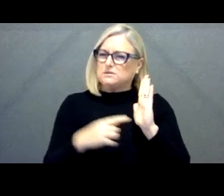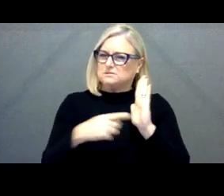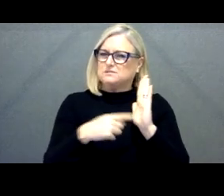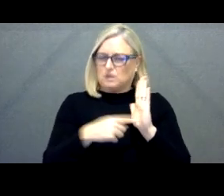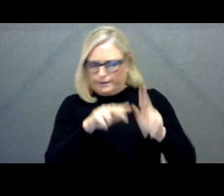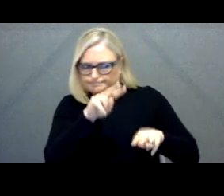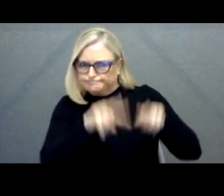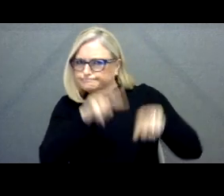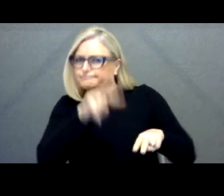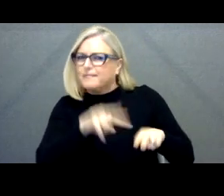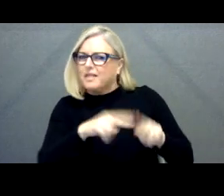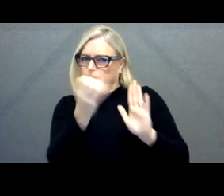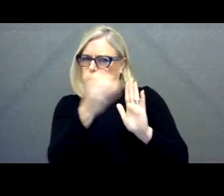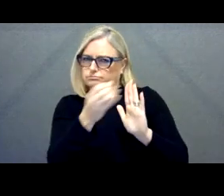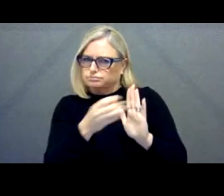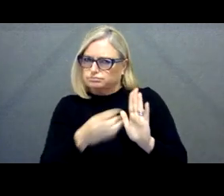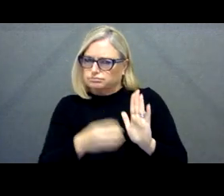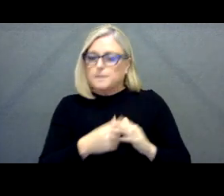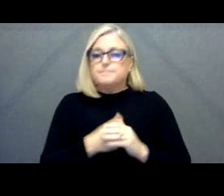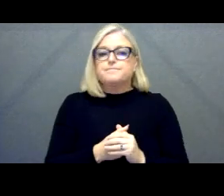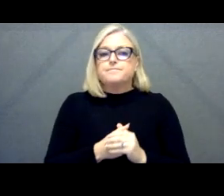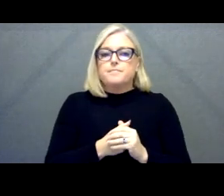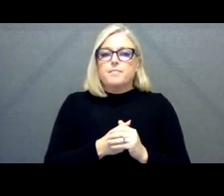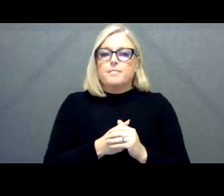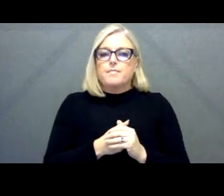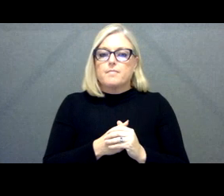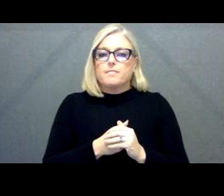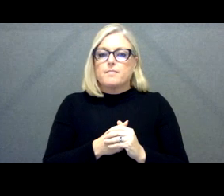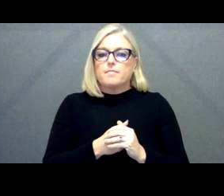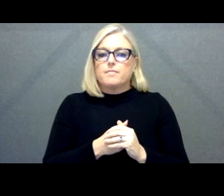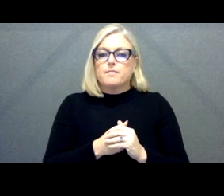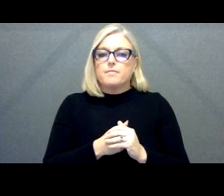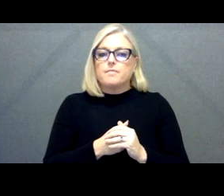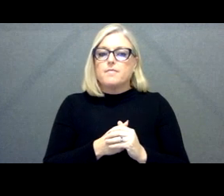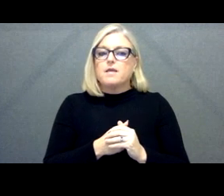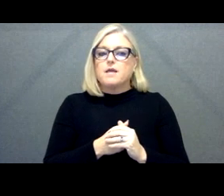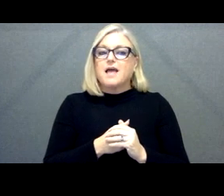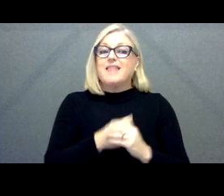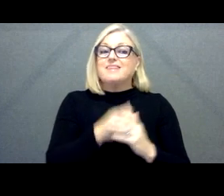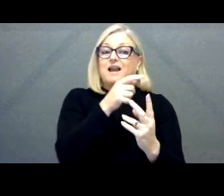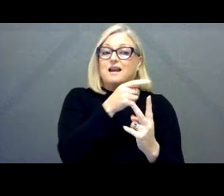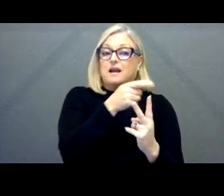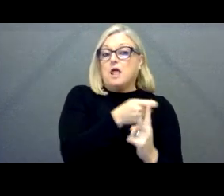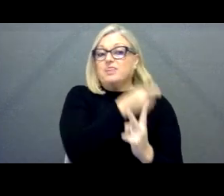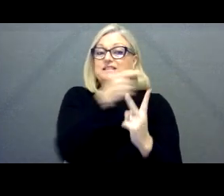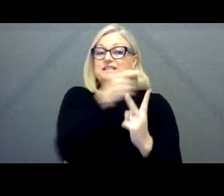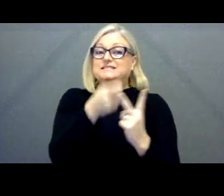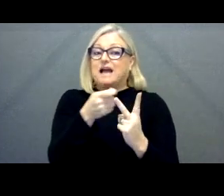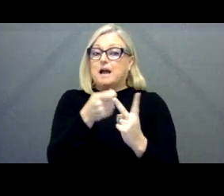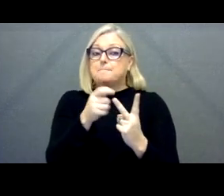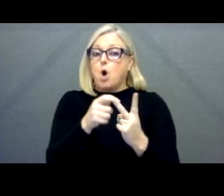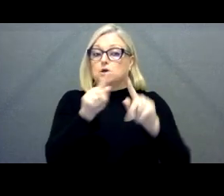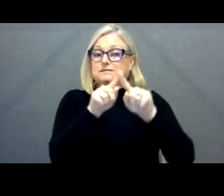main one there perhaps is a second um the second box on the top line there and that's the cas is